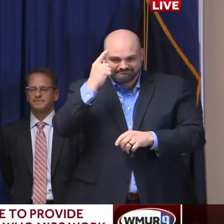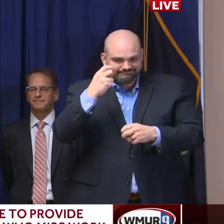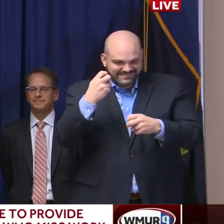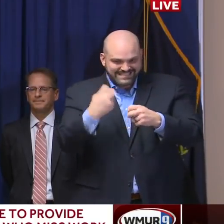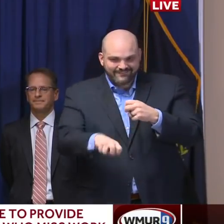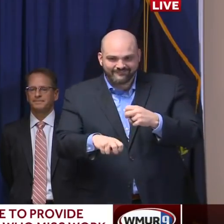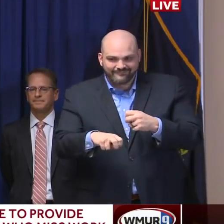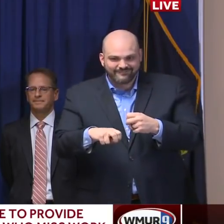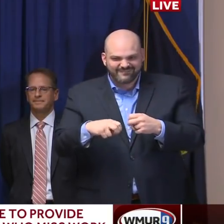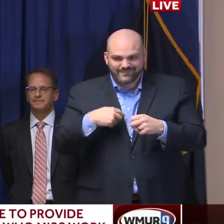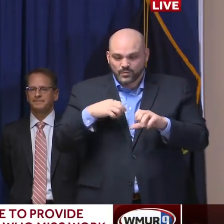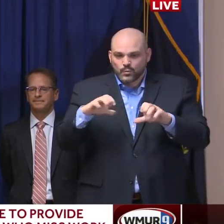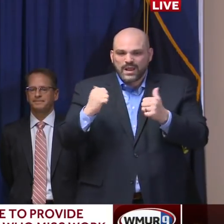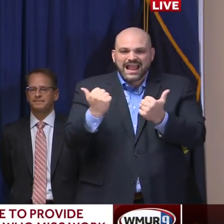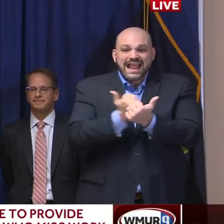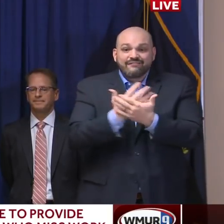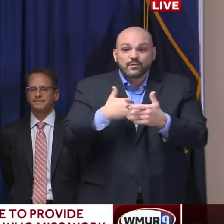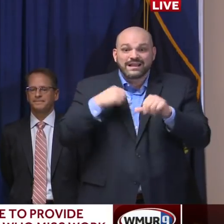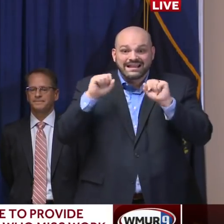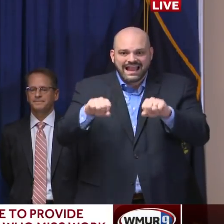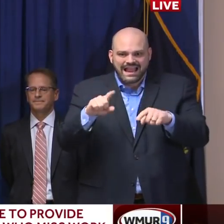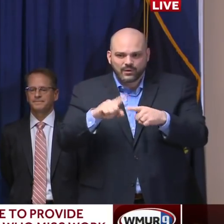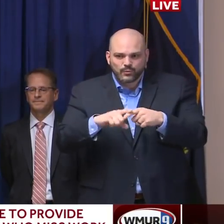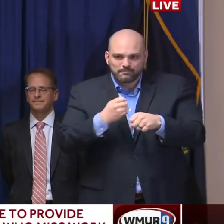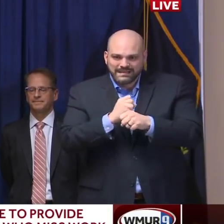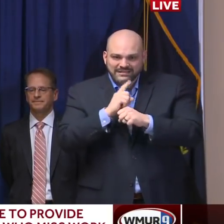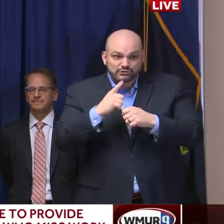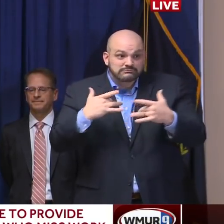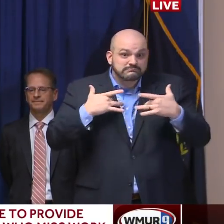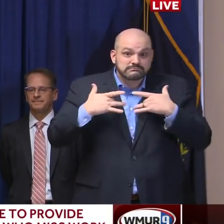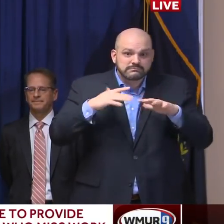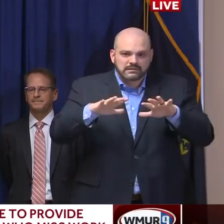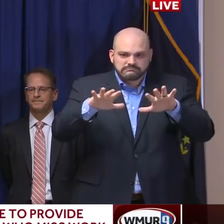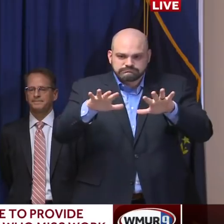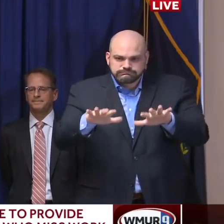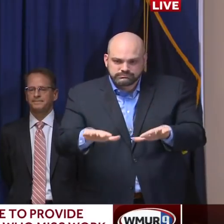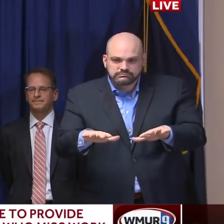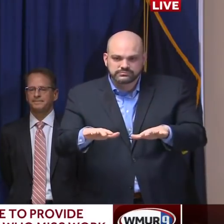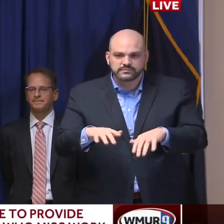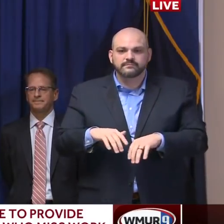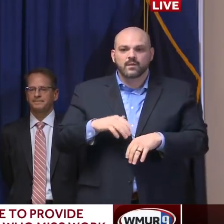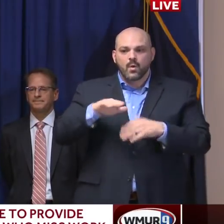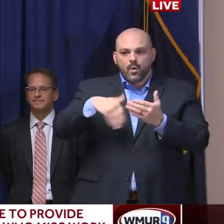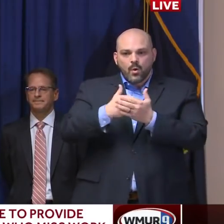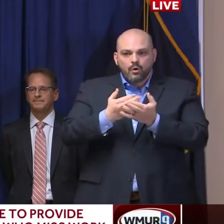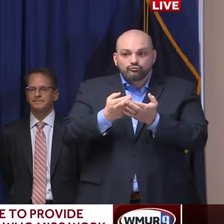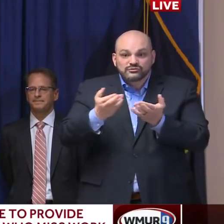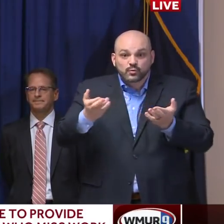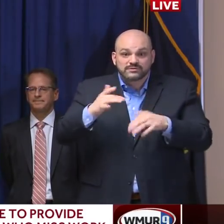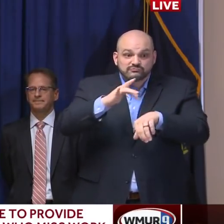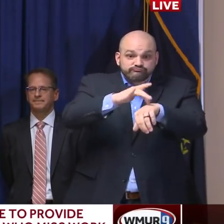WE UNDERSTAND THIS MAY BE TOUGH ON SOME INDIVIDUALS AND ARE DOING EVERYTHING WE CAN TO MITIGATE THOSE CONCERNS AND FEARS.